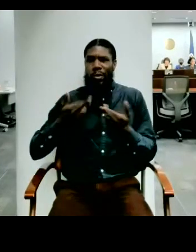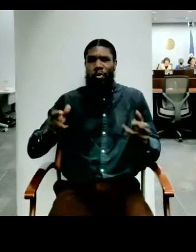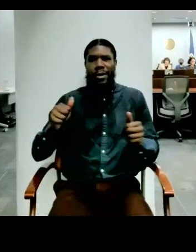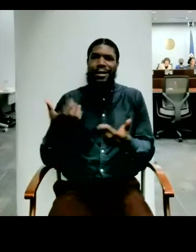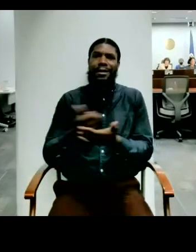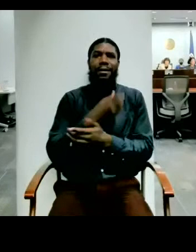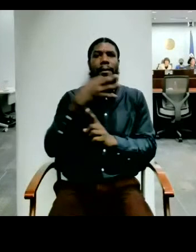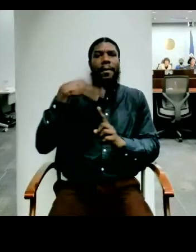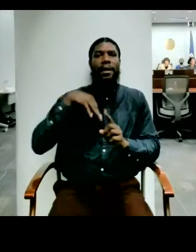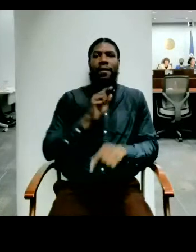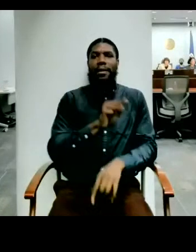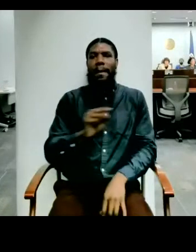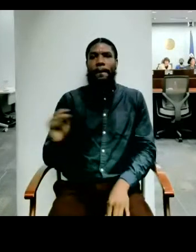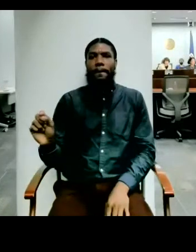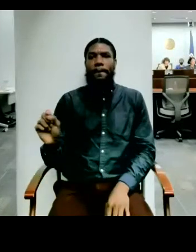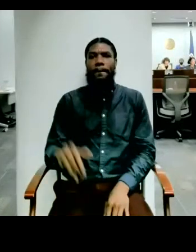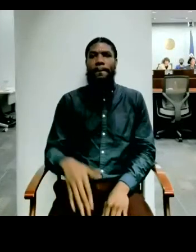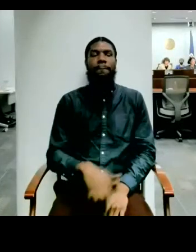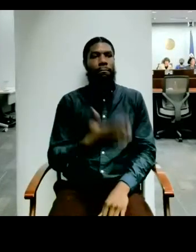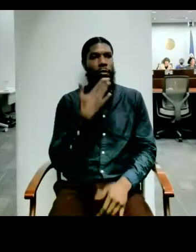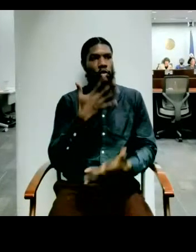Thank you, those are very helpful suggestions.